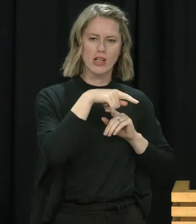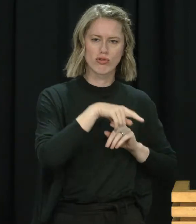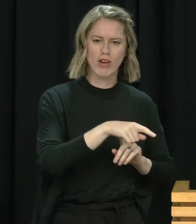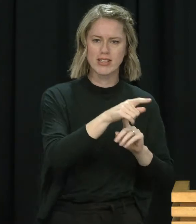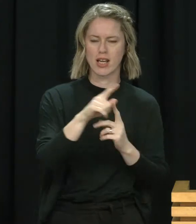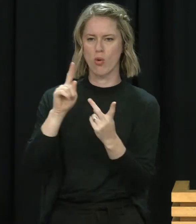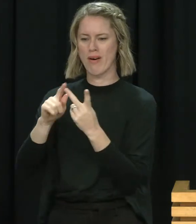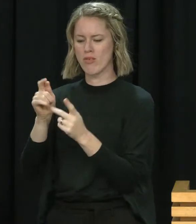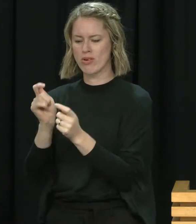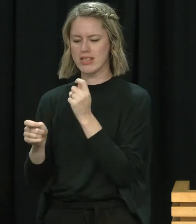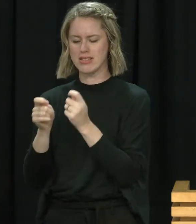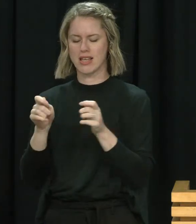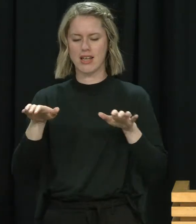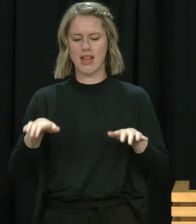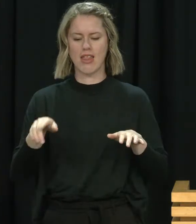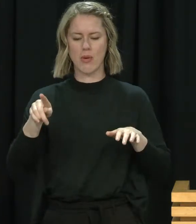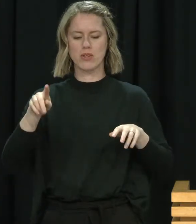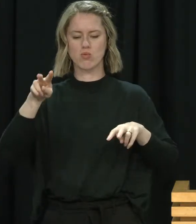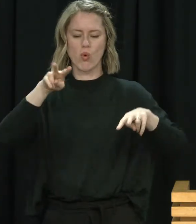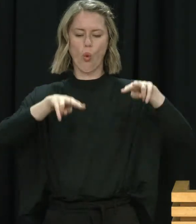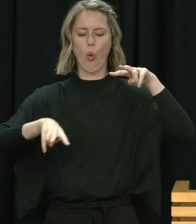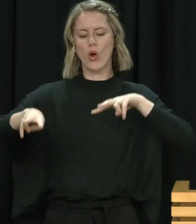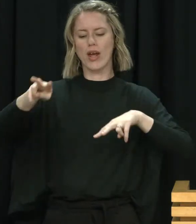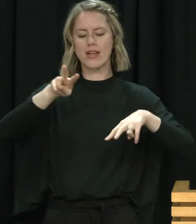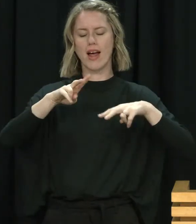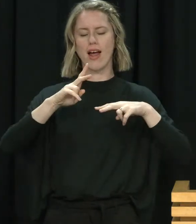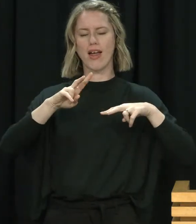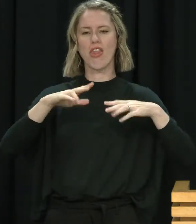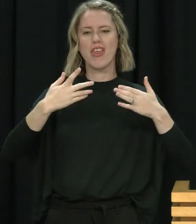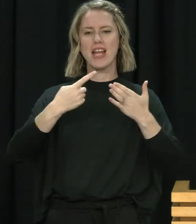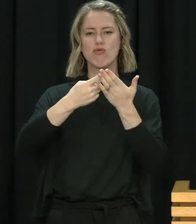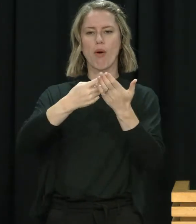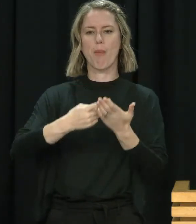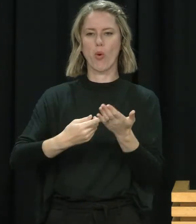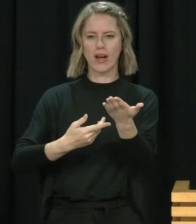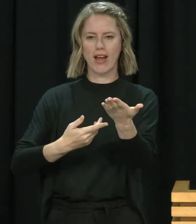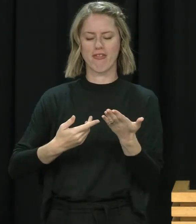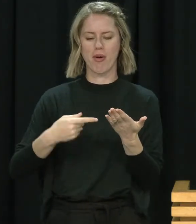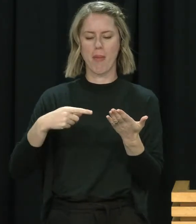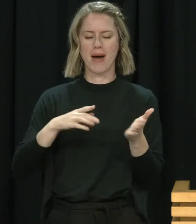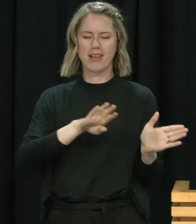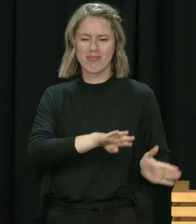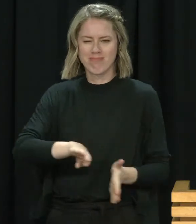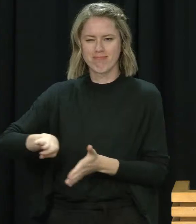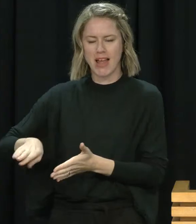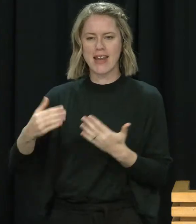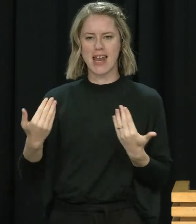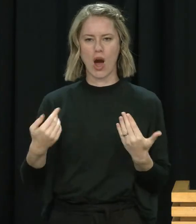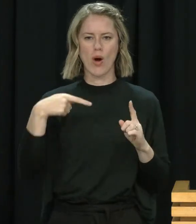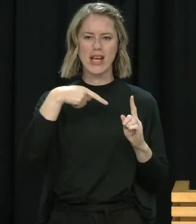Brian was leading two different work streams for us you'll recall he did one around contact tracing and one